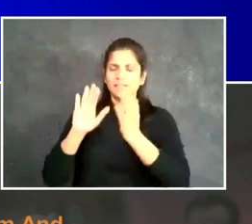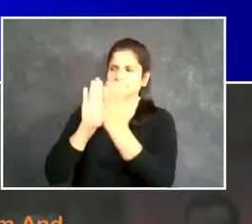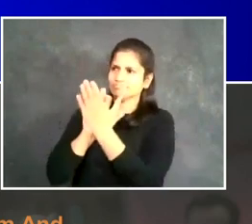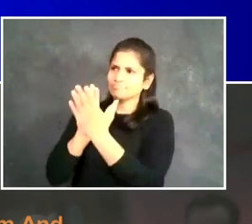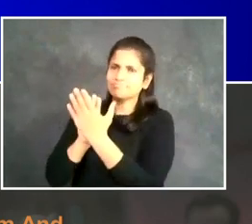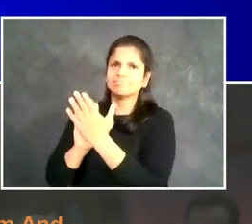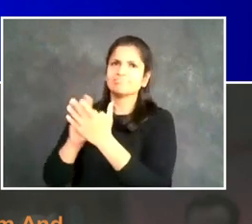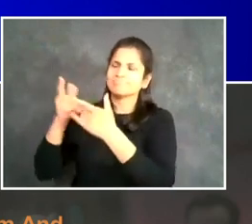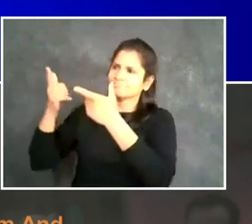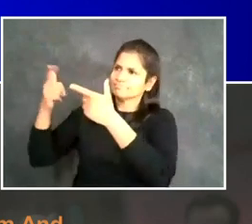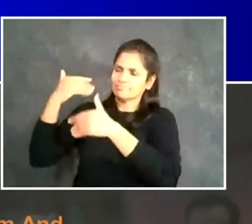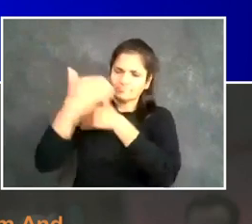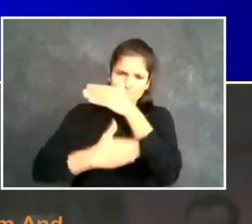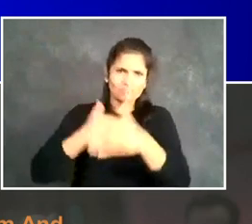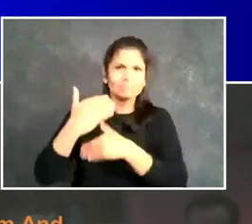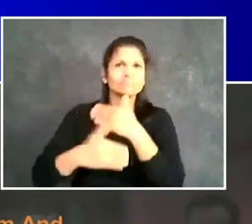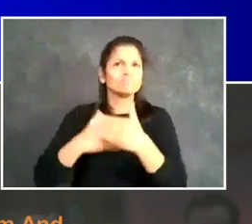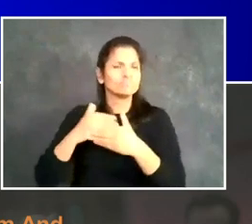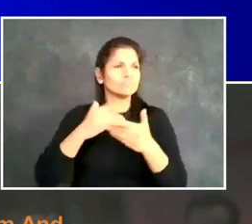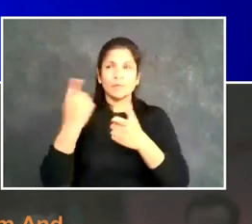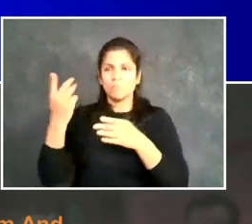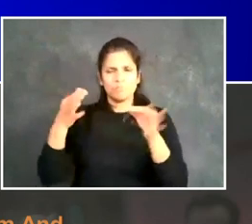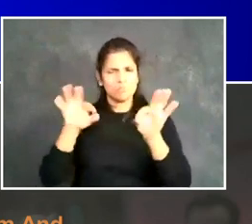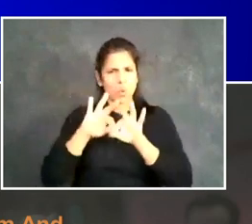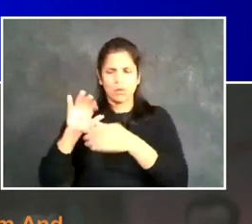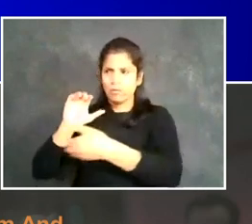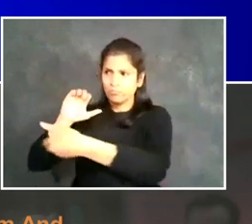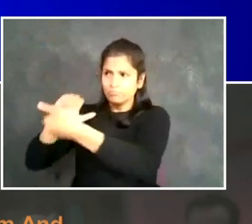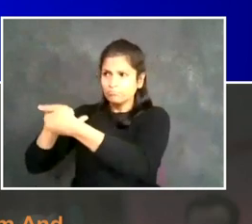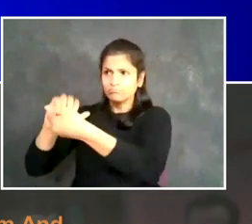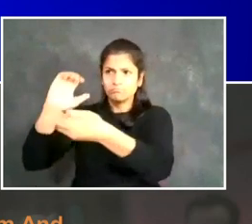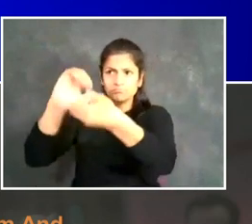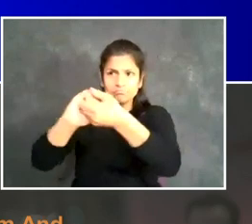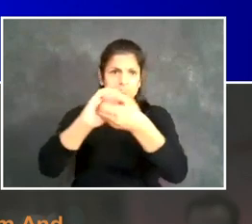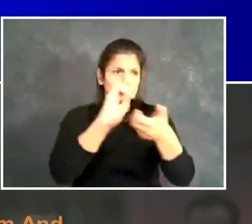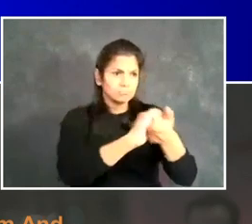BROUGHT TOGETHER THIS NEW